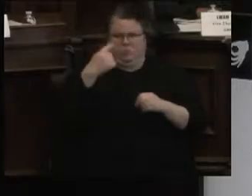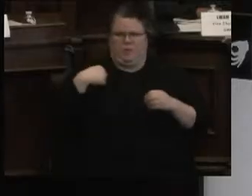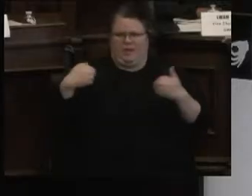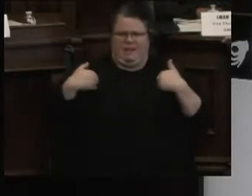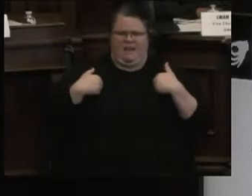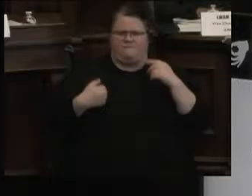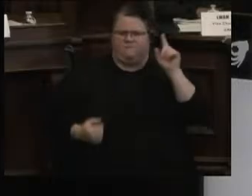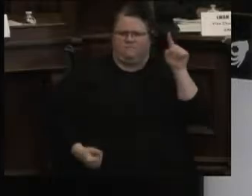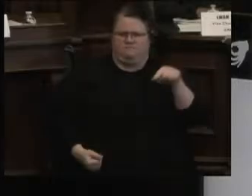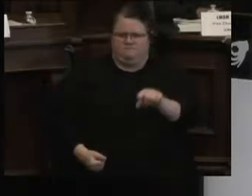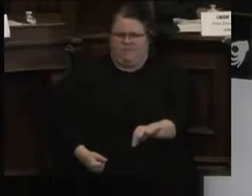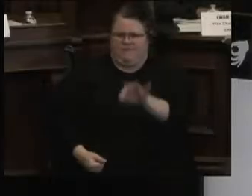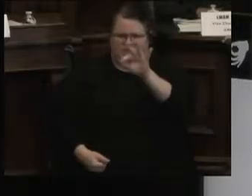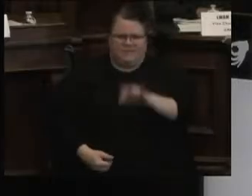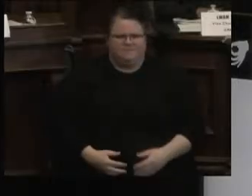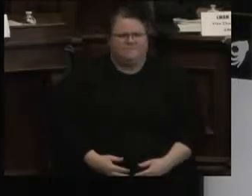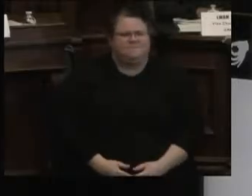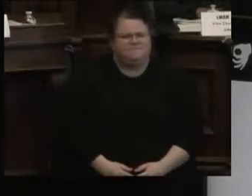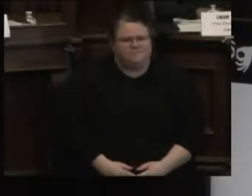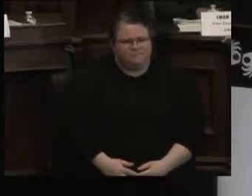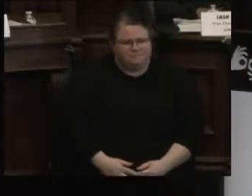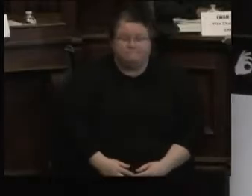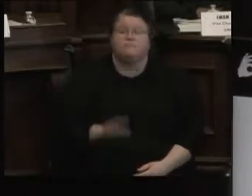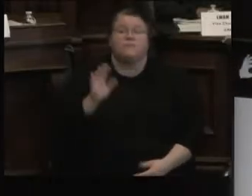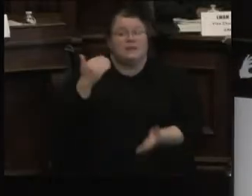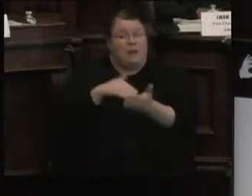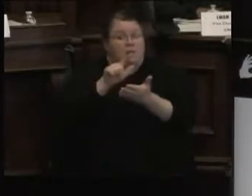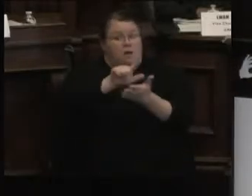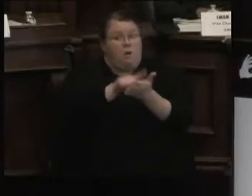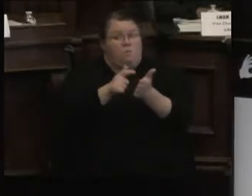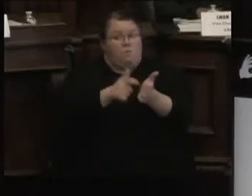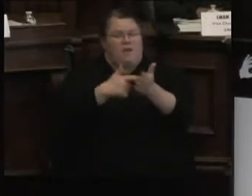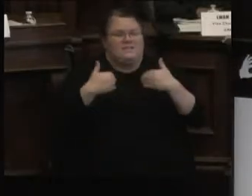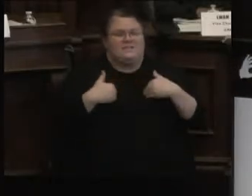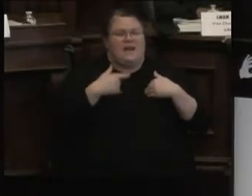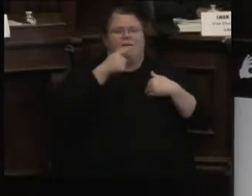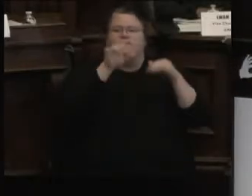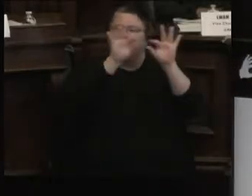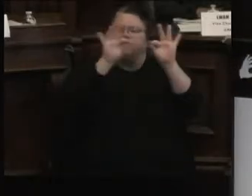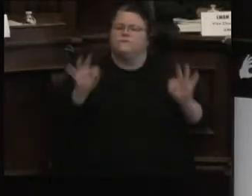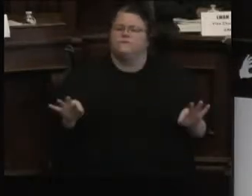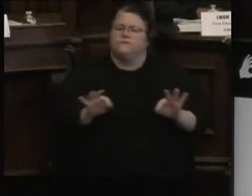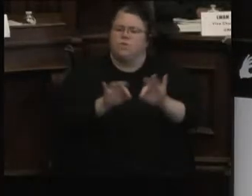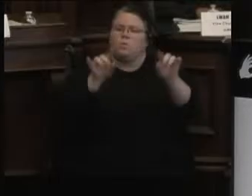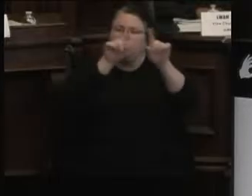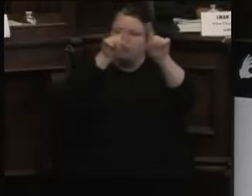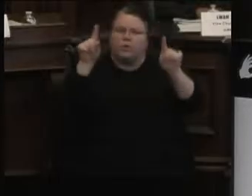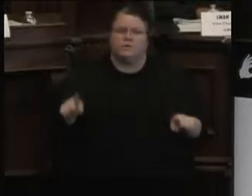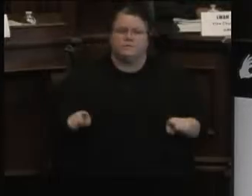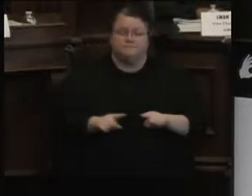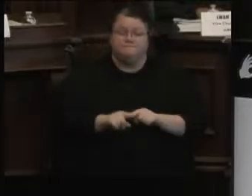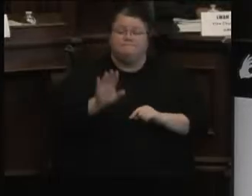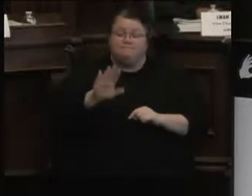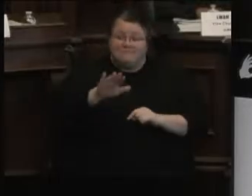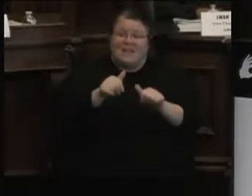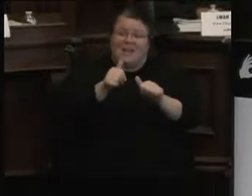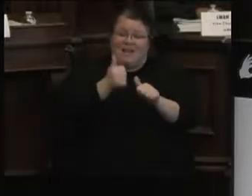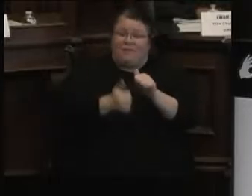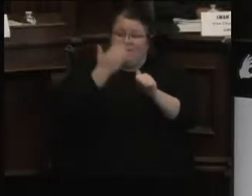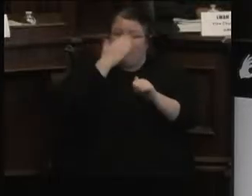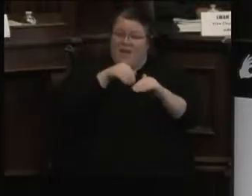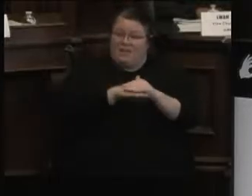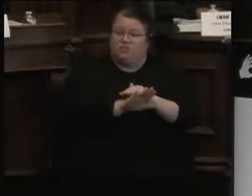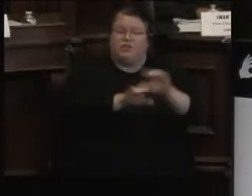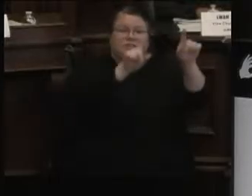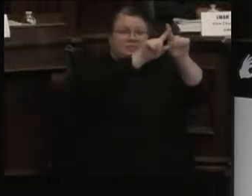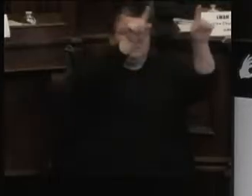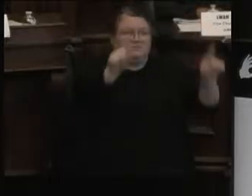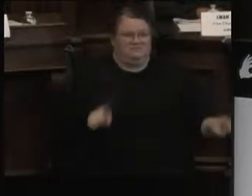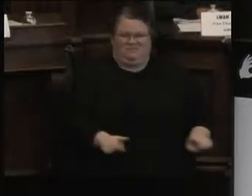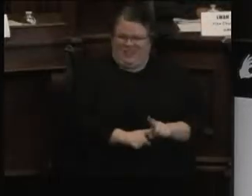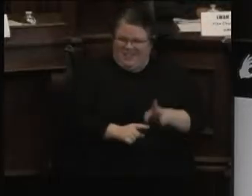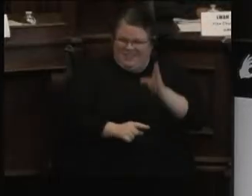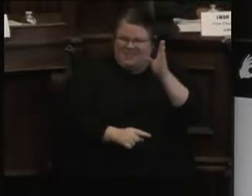language is. At the office we